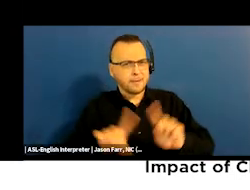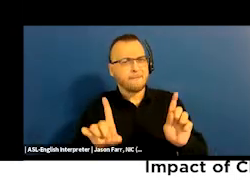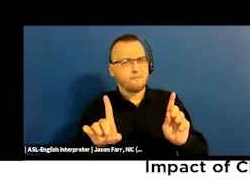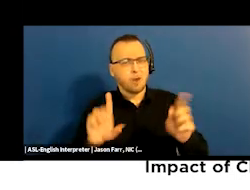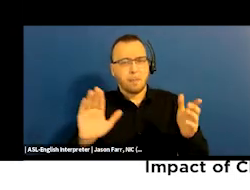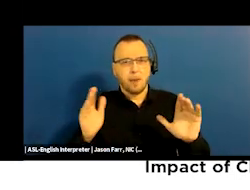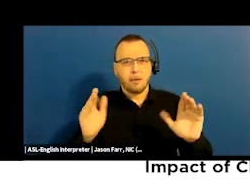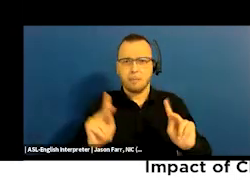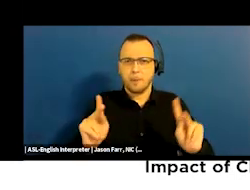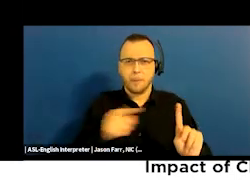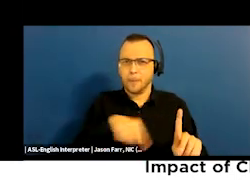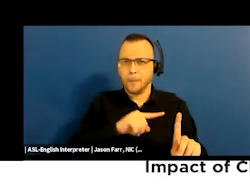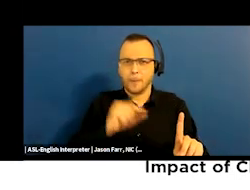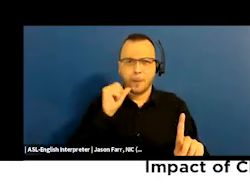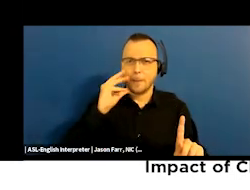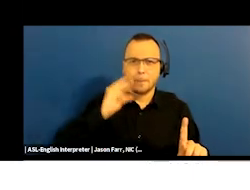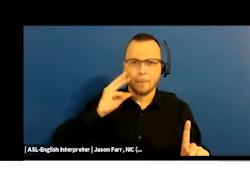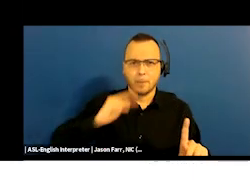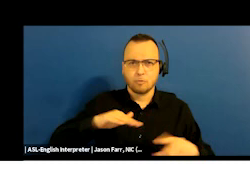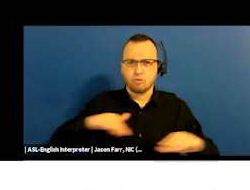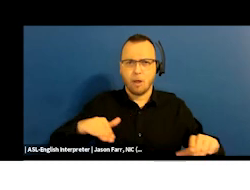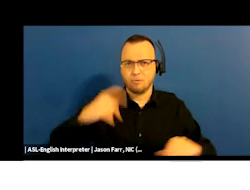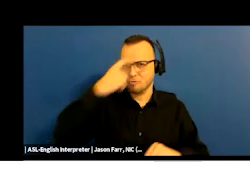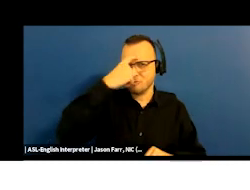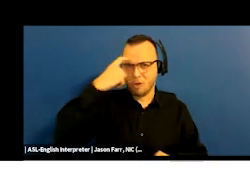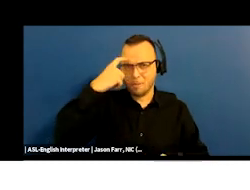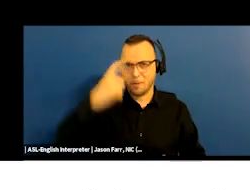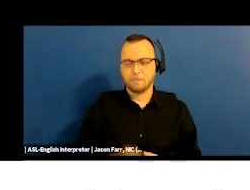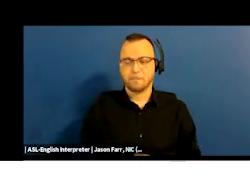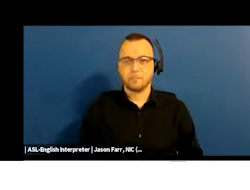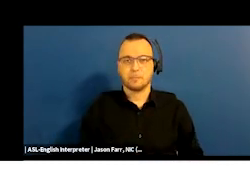So, it is, research has shown that often individuals